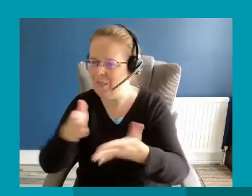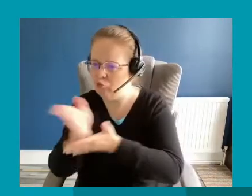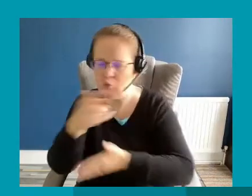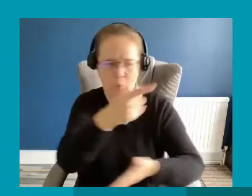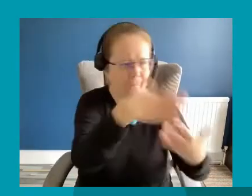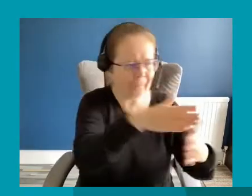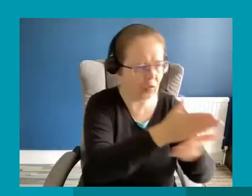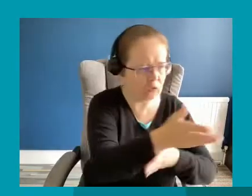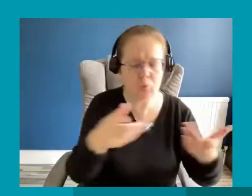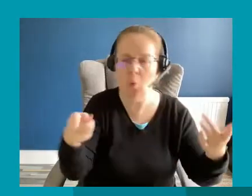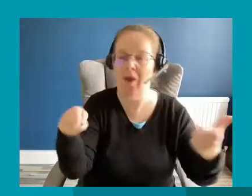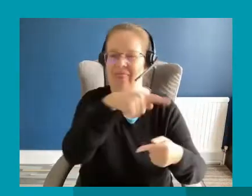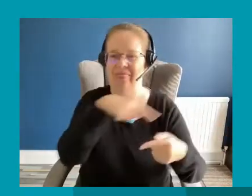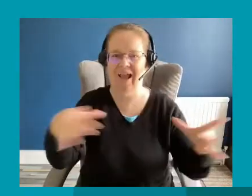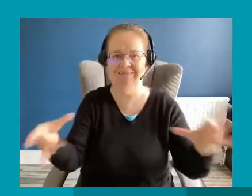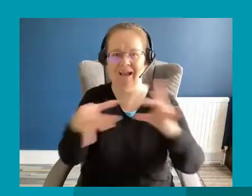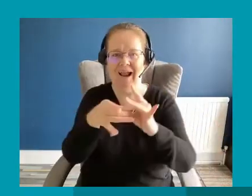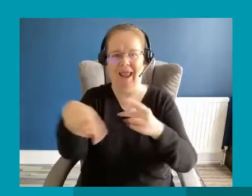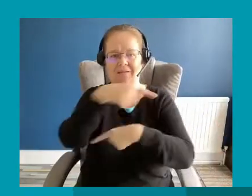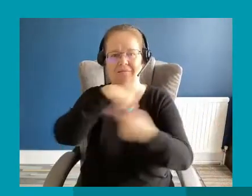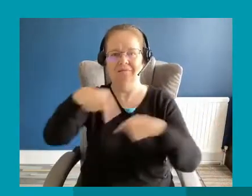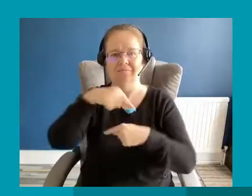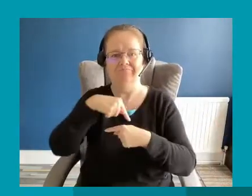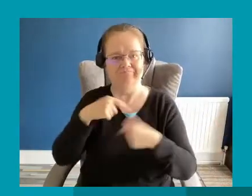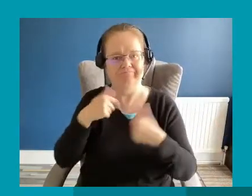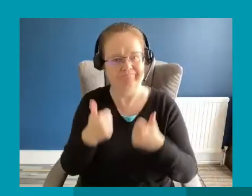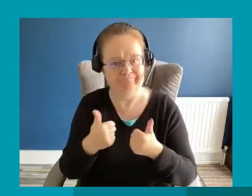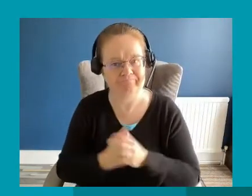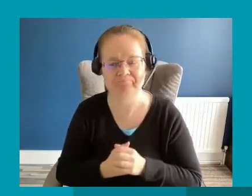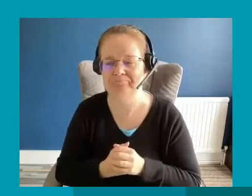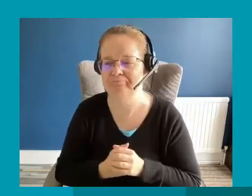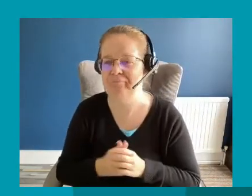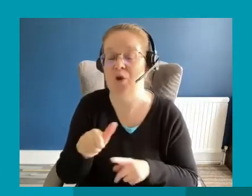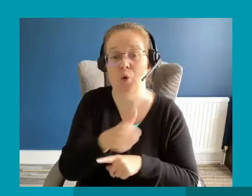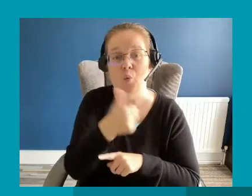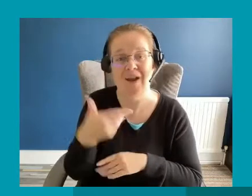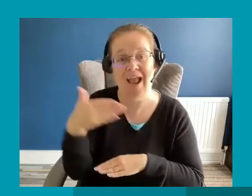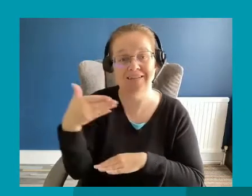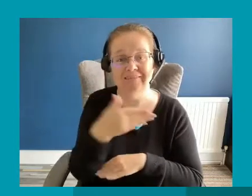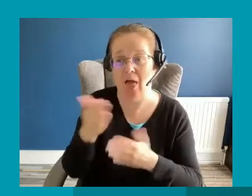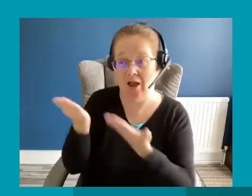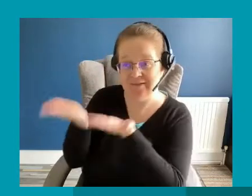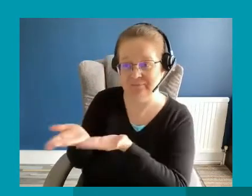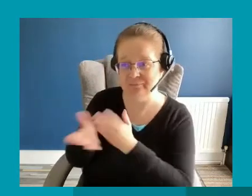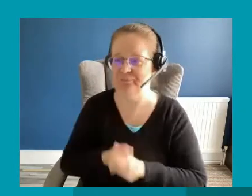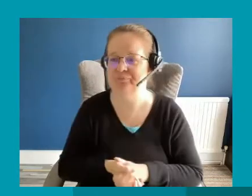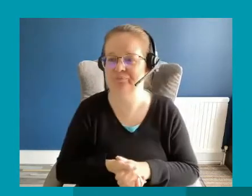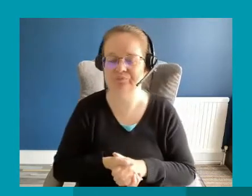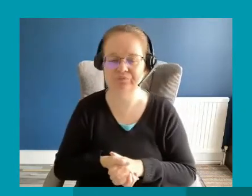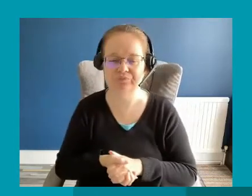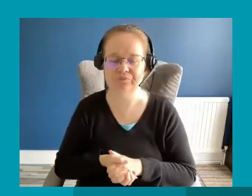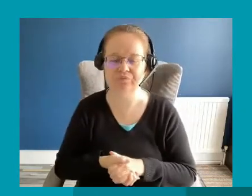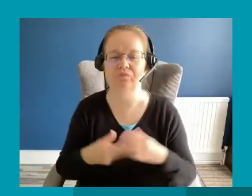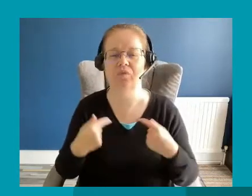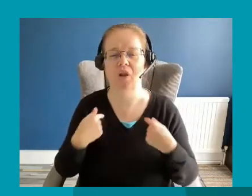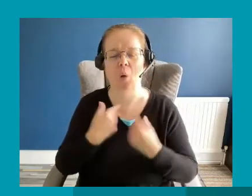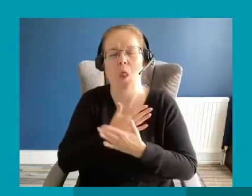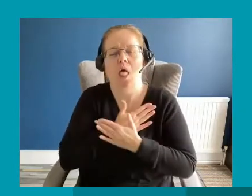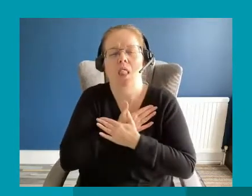So let's go Toby to our next slide. So I did mention that we would really love for you to share